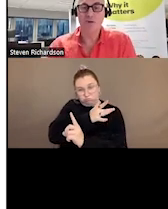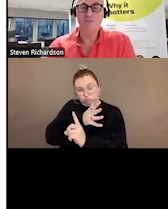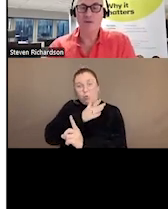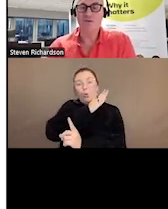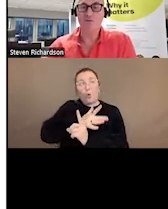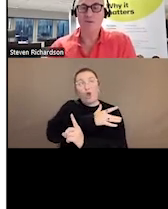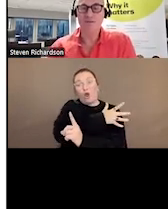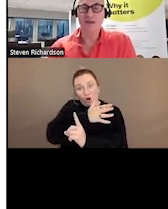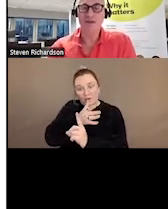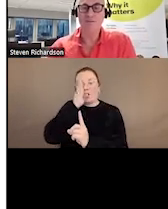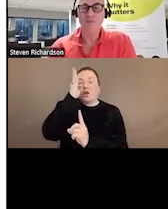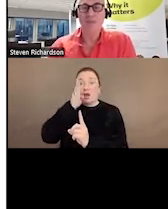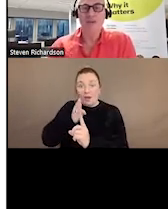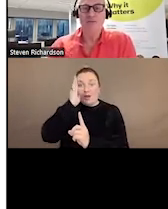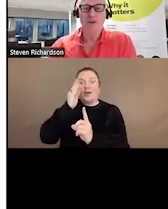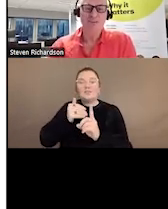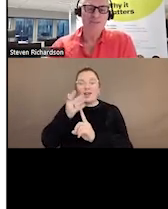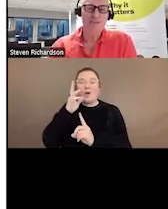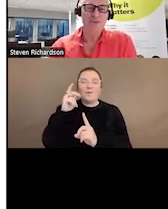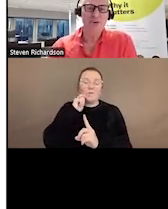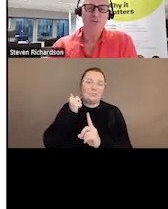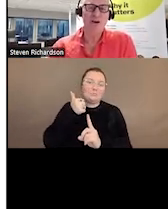great effect on that day. We like to think, you know,